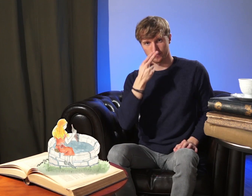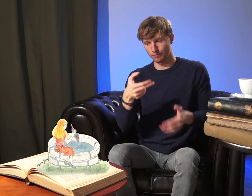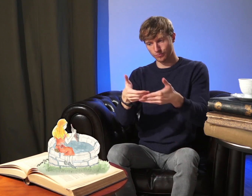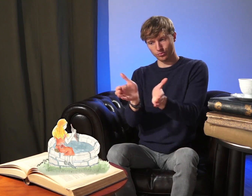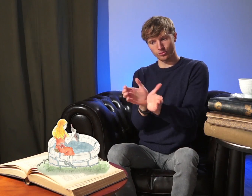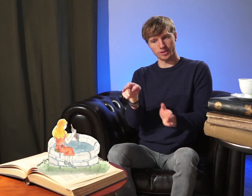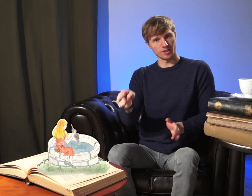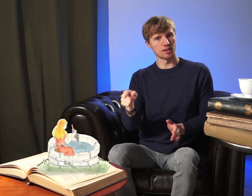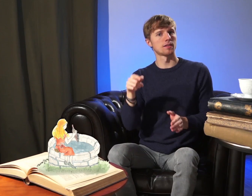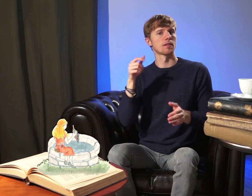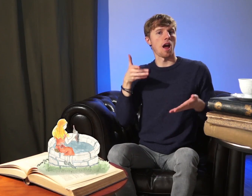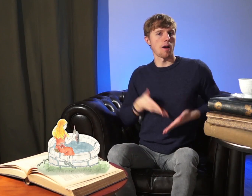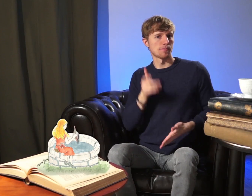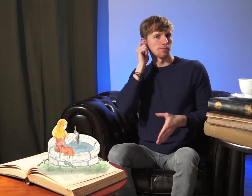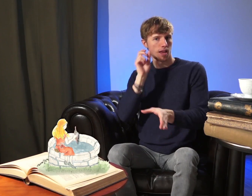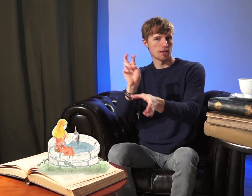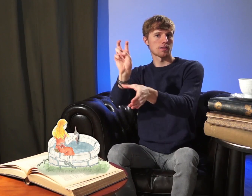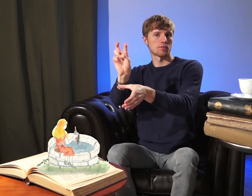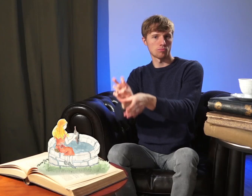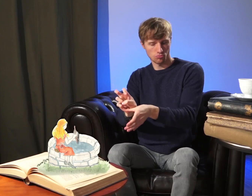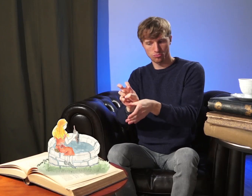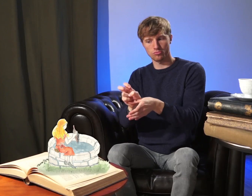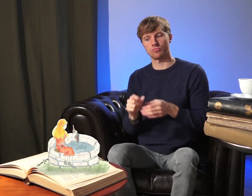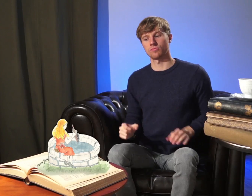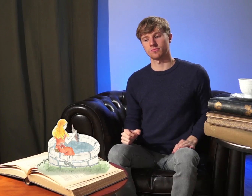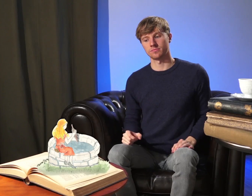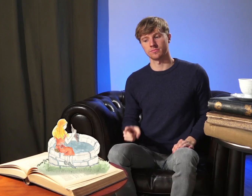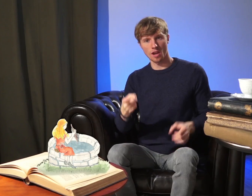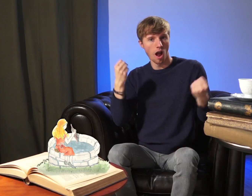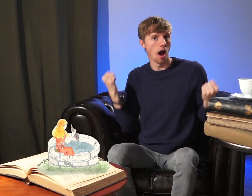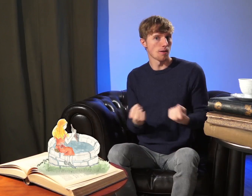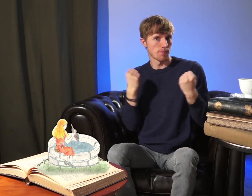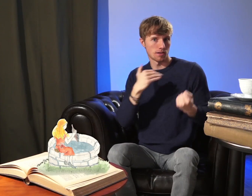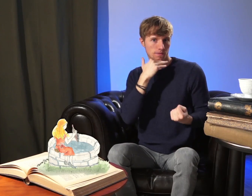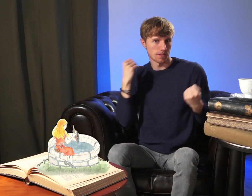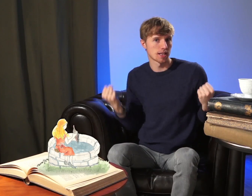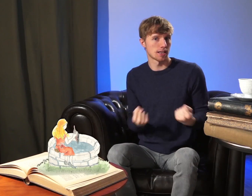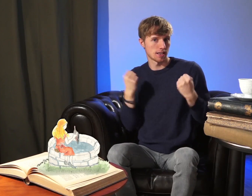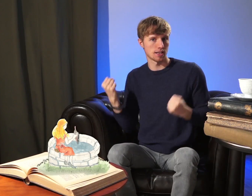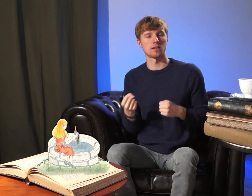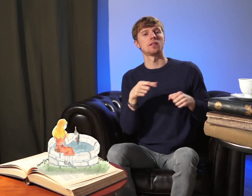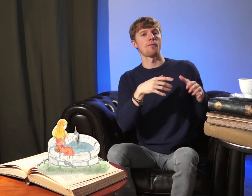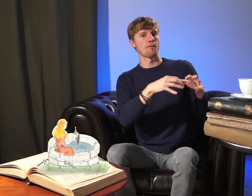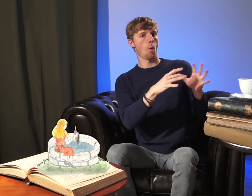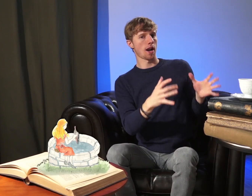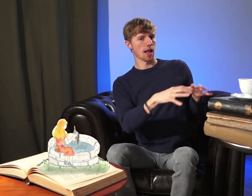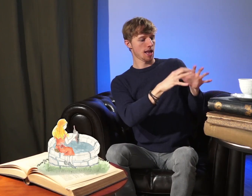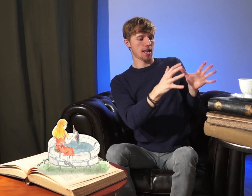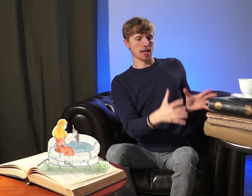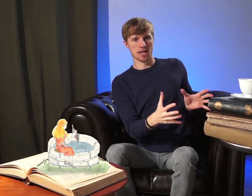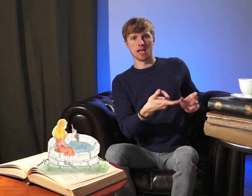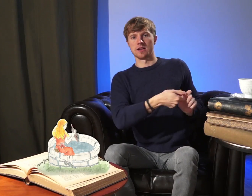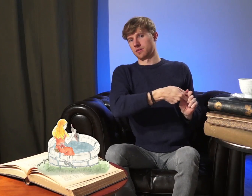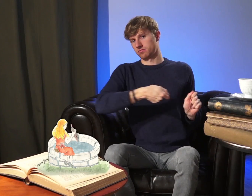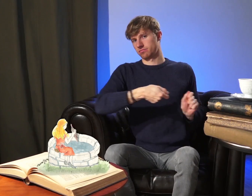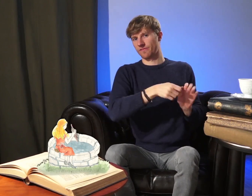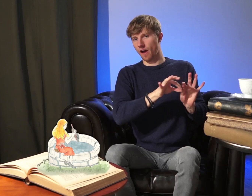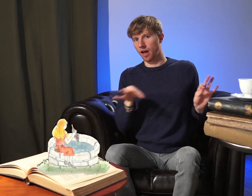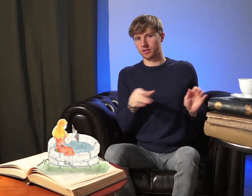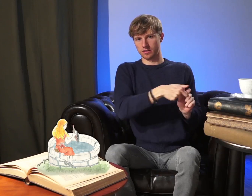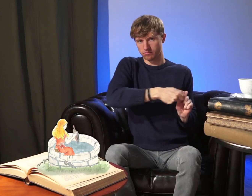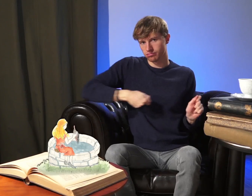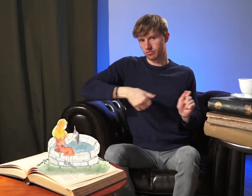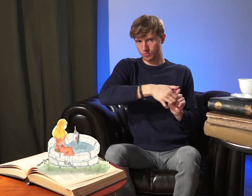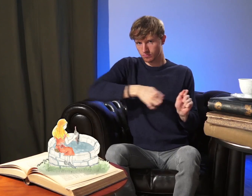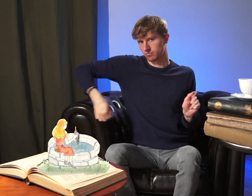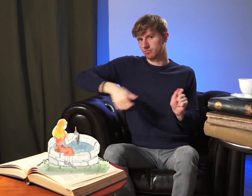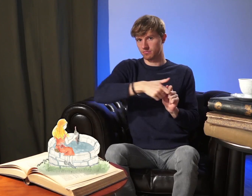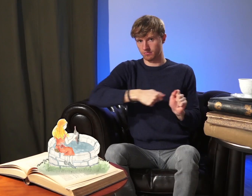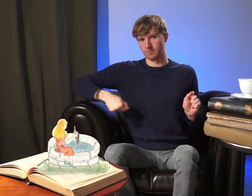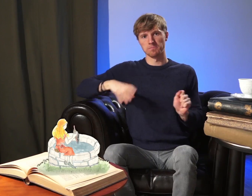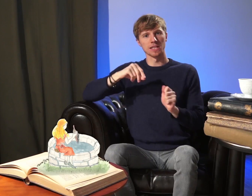Once, when she had to spin a lot of wool,